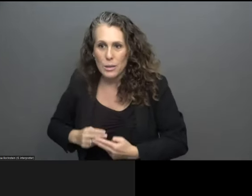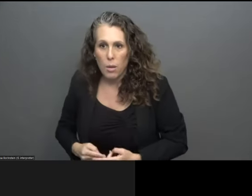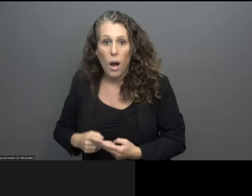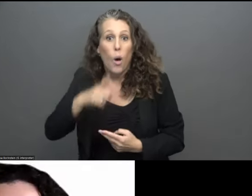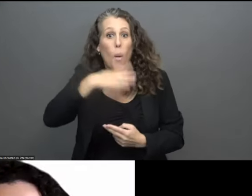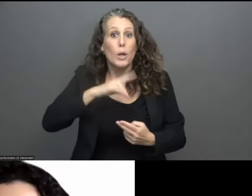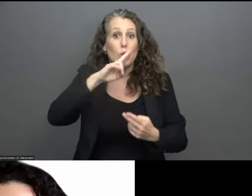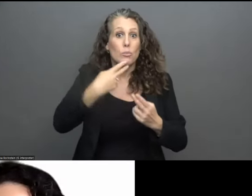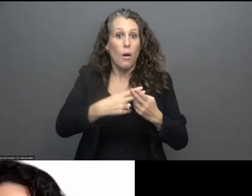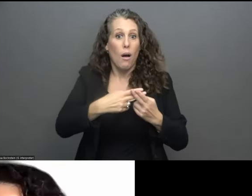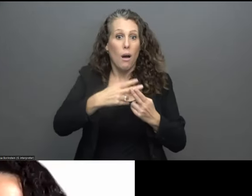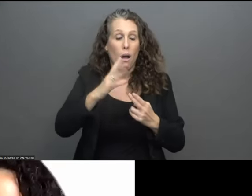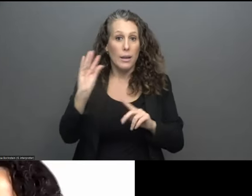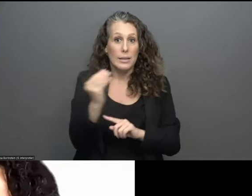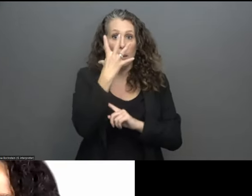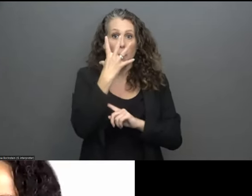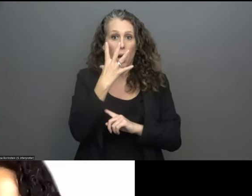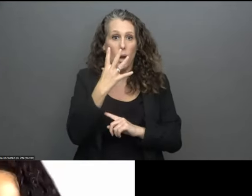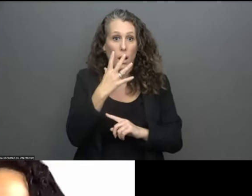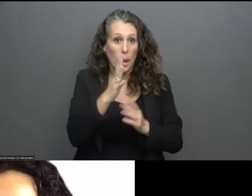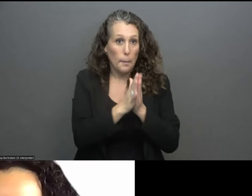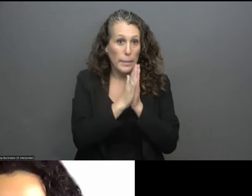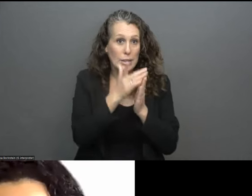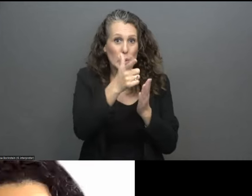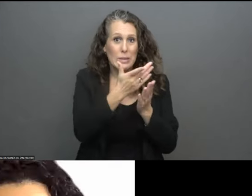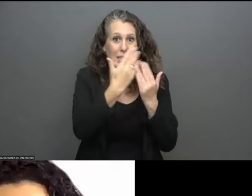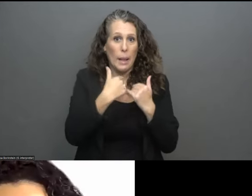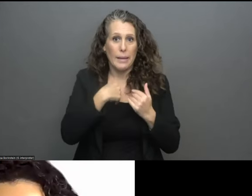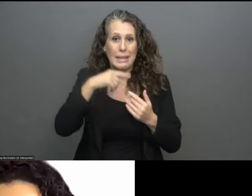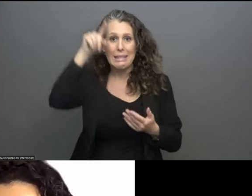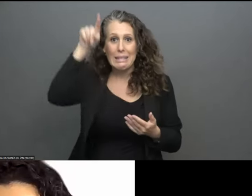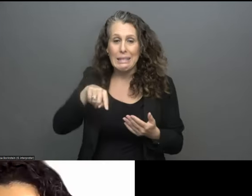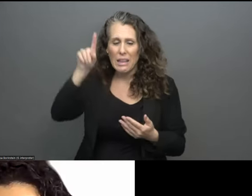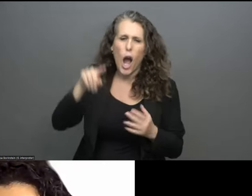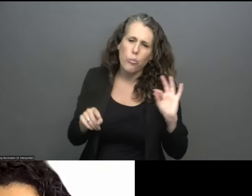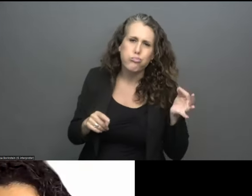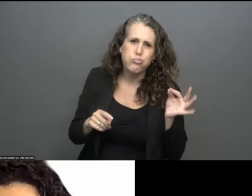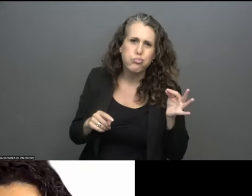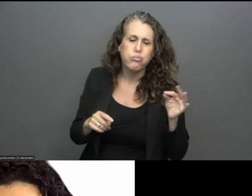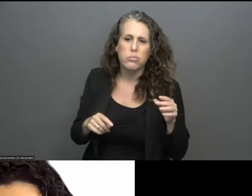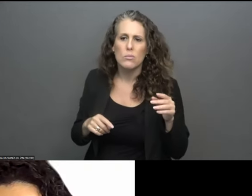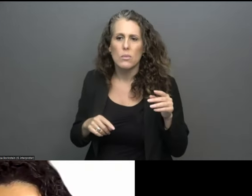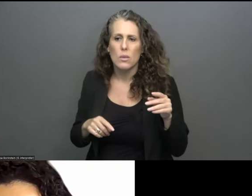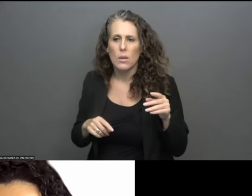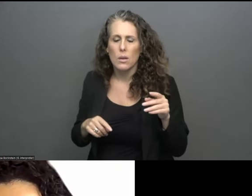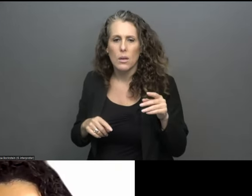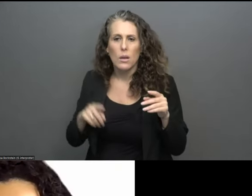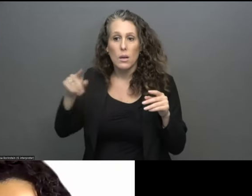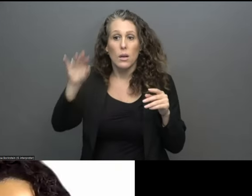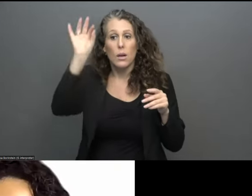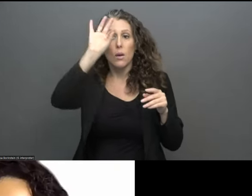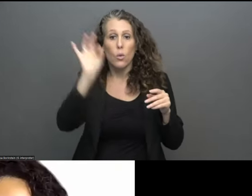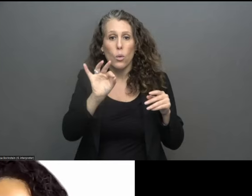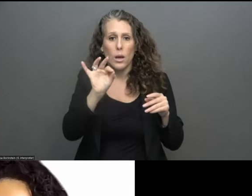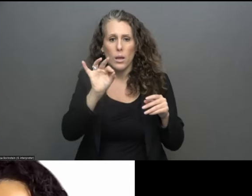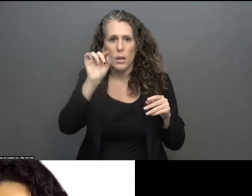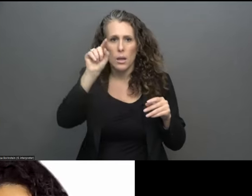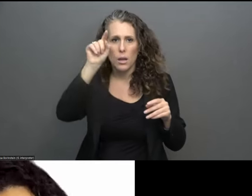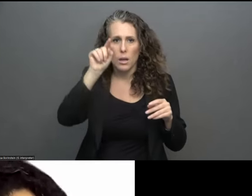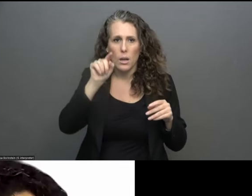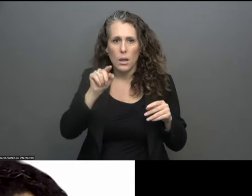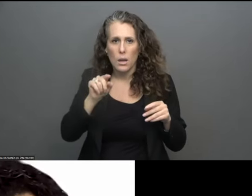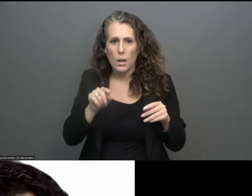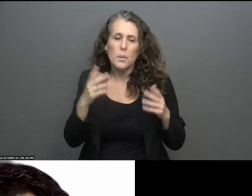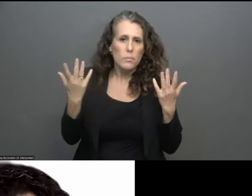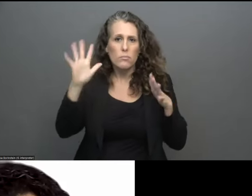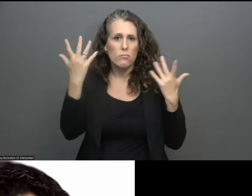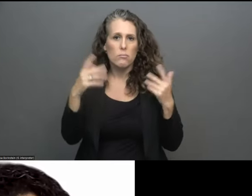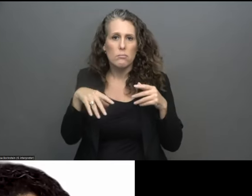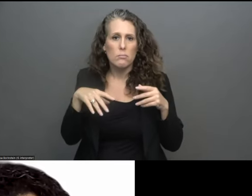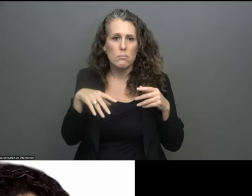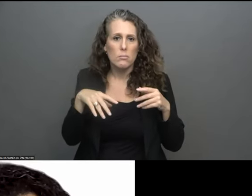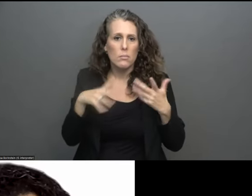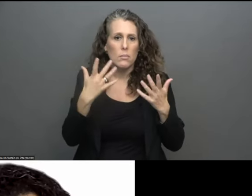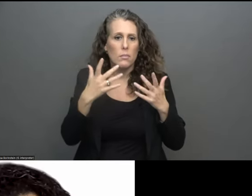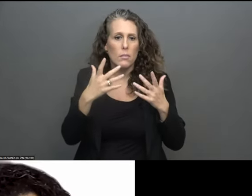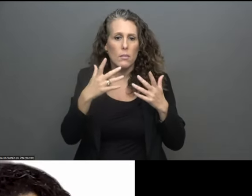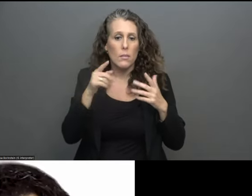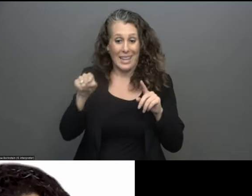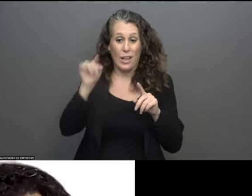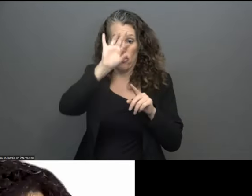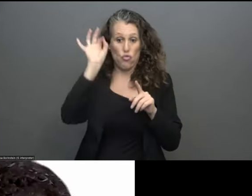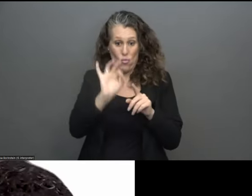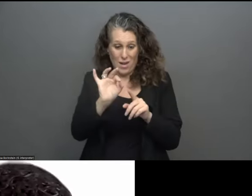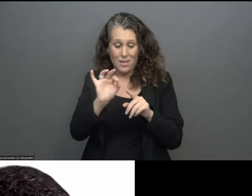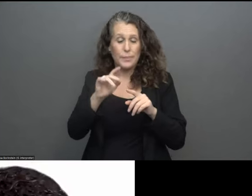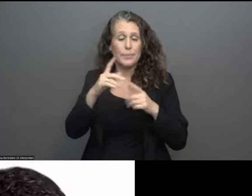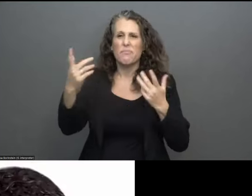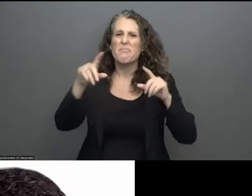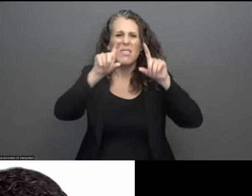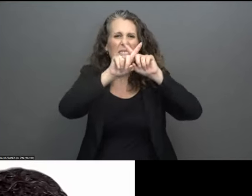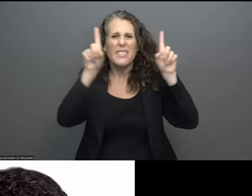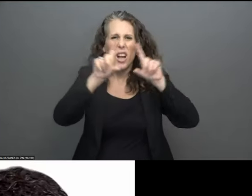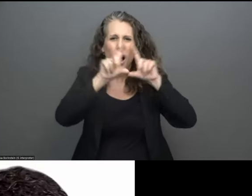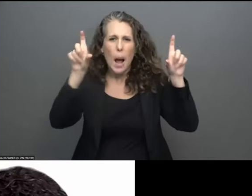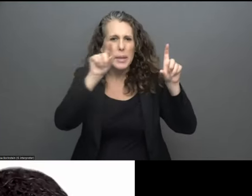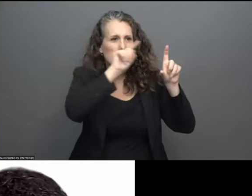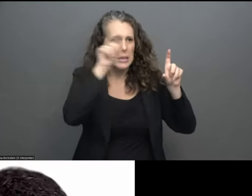11:02:47 Becca luck is just a serie de savoir Kumar listen to a piece of Elashi account